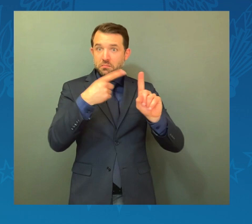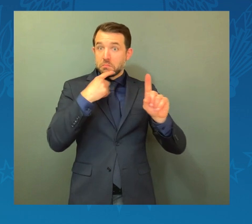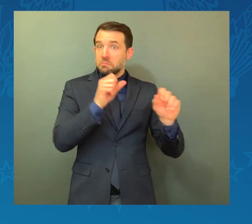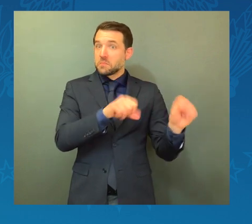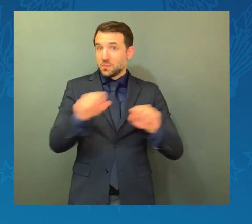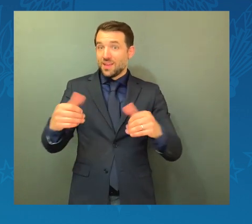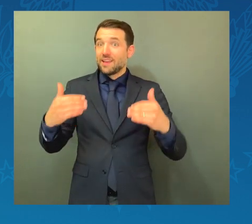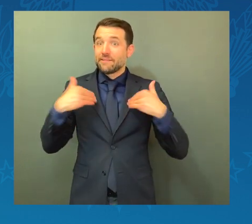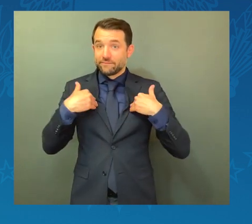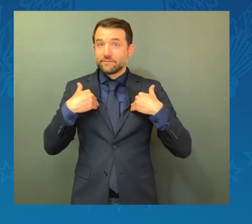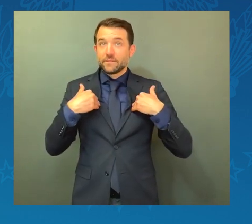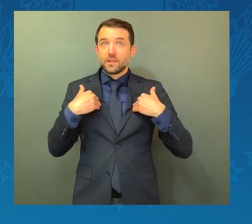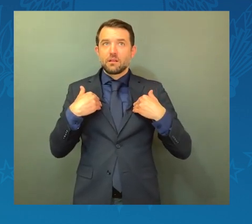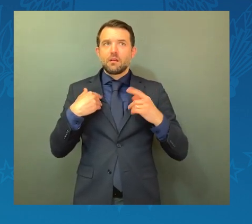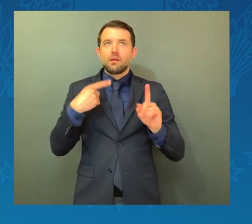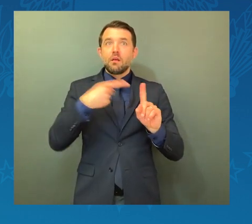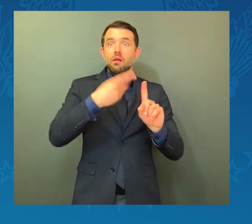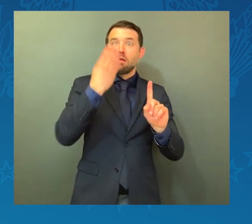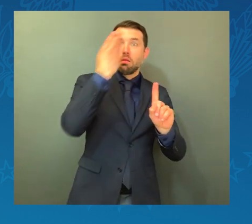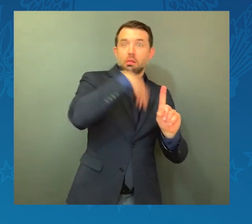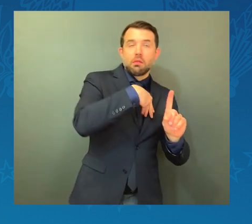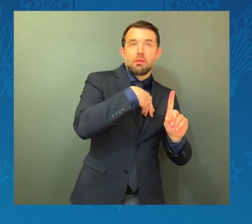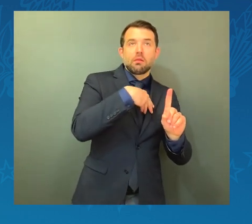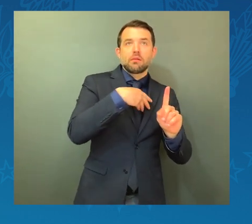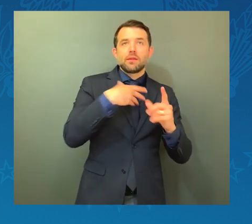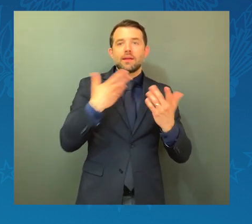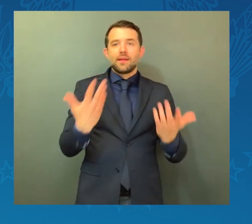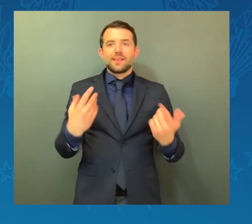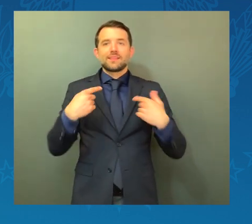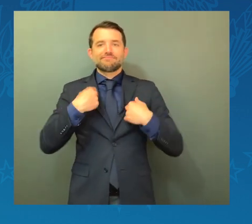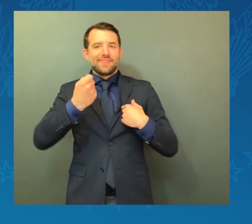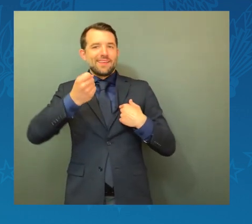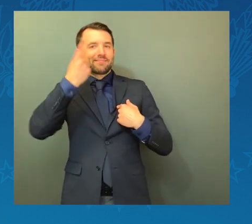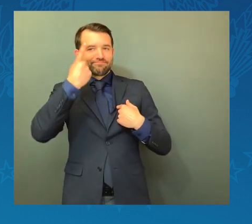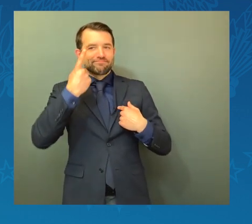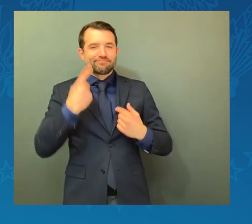Potential like Hope Credit Union saw in Ms. Joyce.